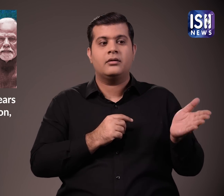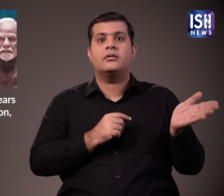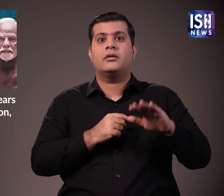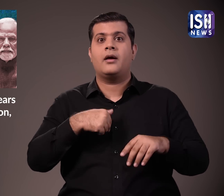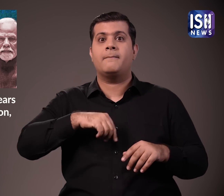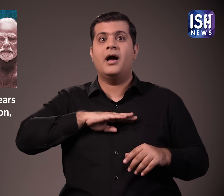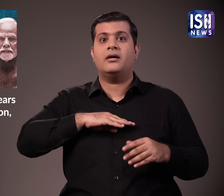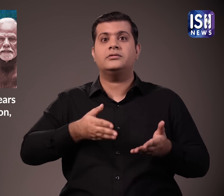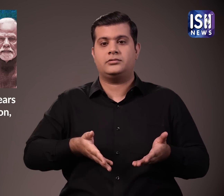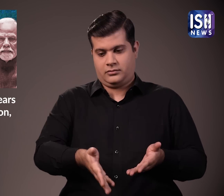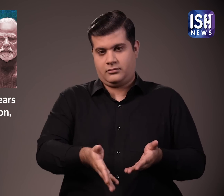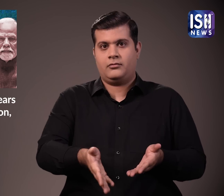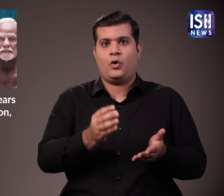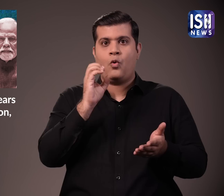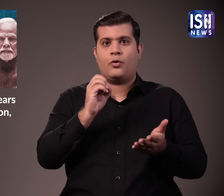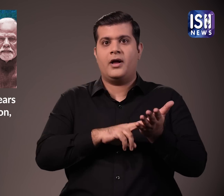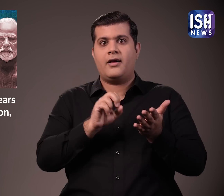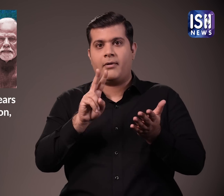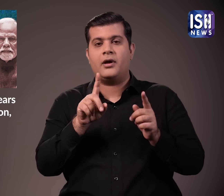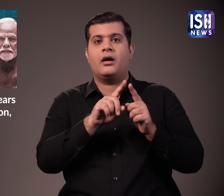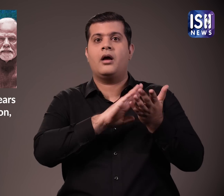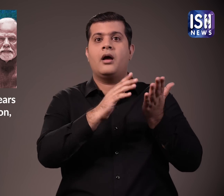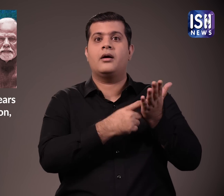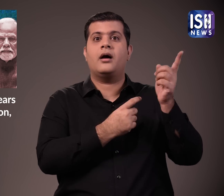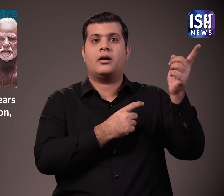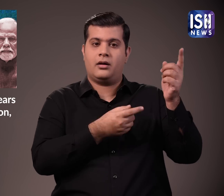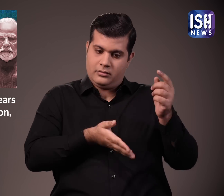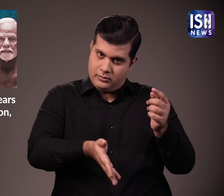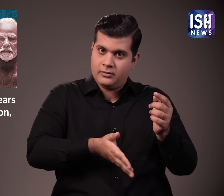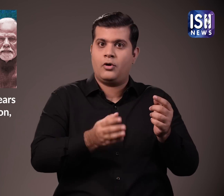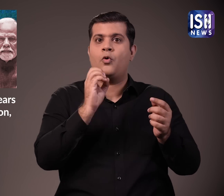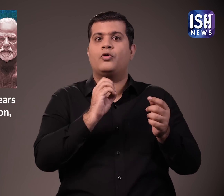Maharashtra elections will be held in October-November, and Haryana will vote in October.